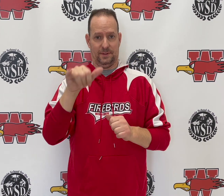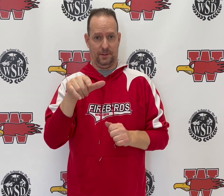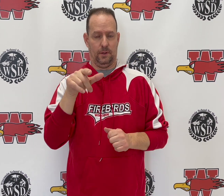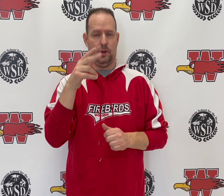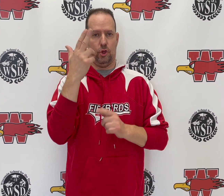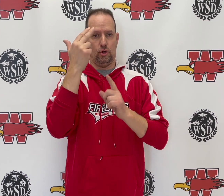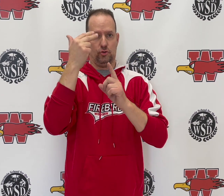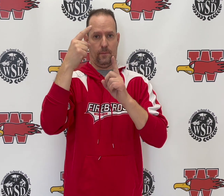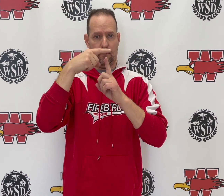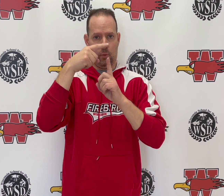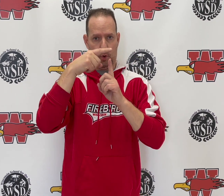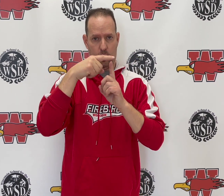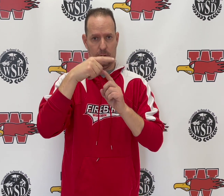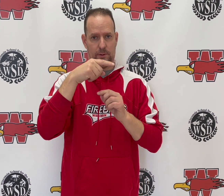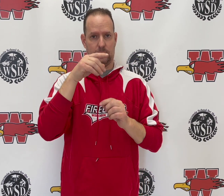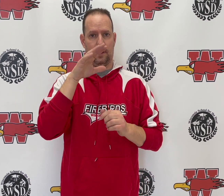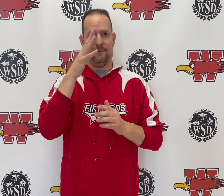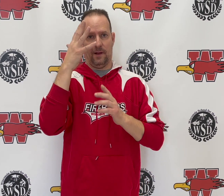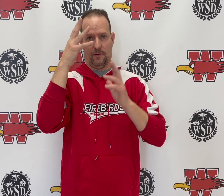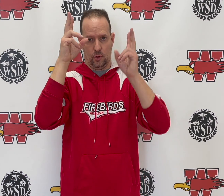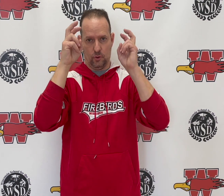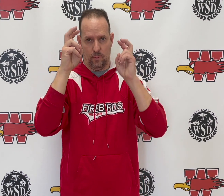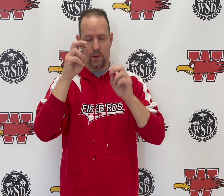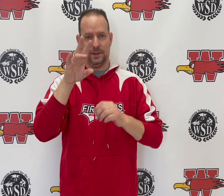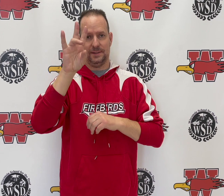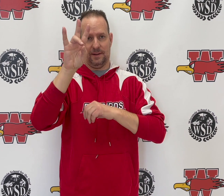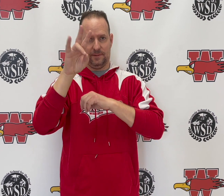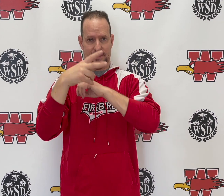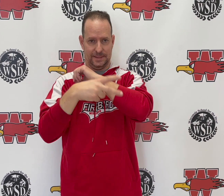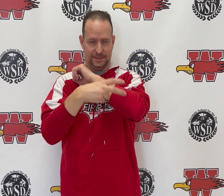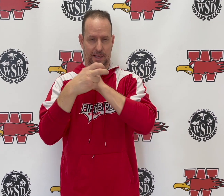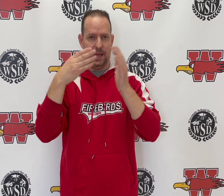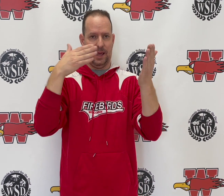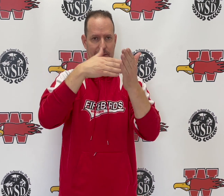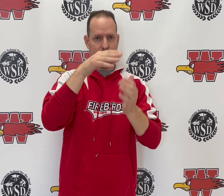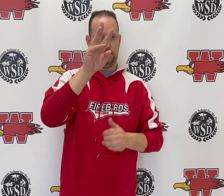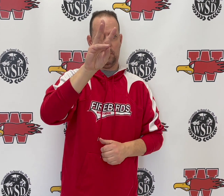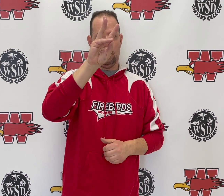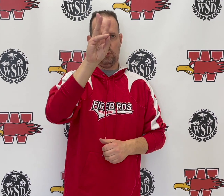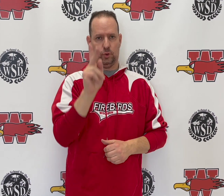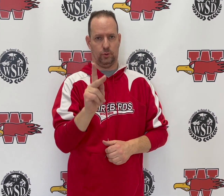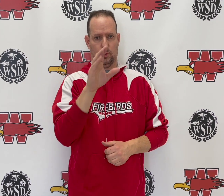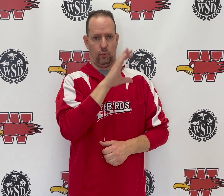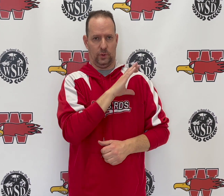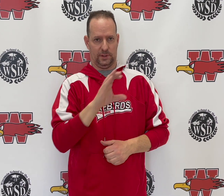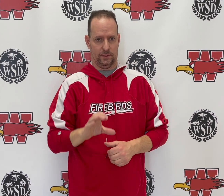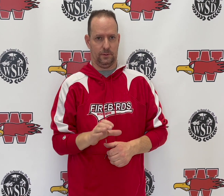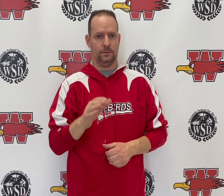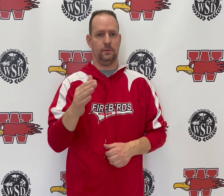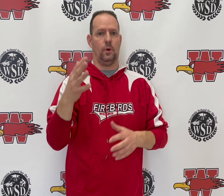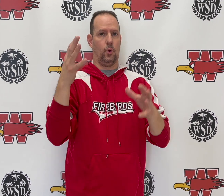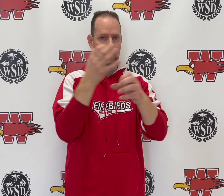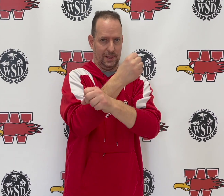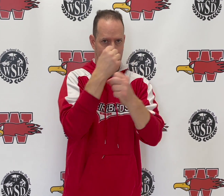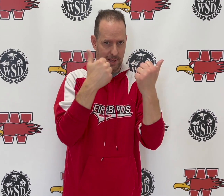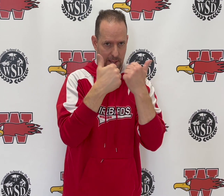This individual had 13 points, five rebounds, seven steals against Waukesha Christian. Winning the game.